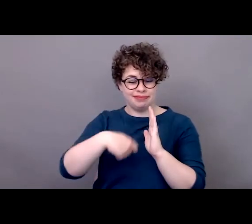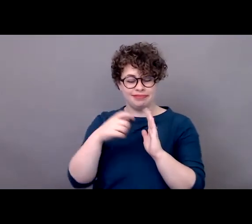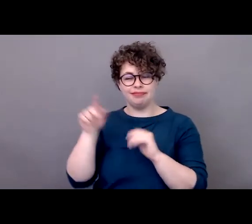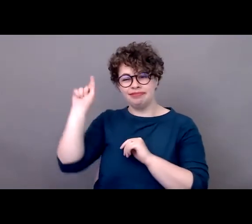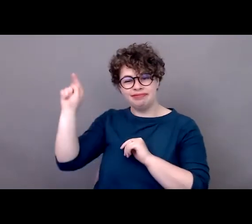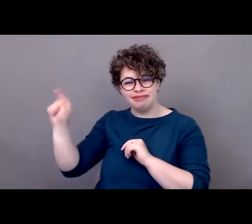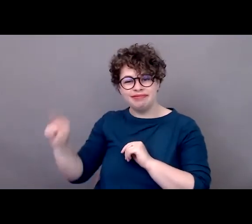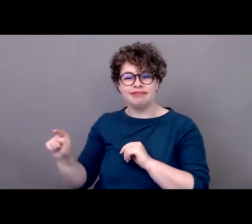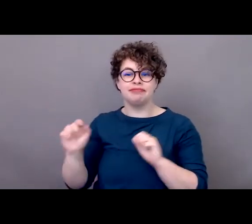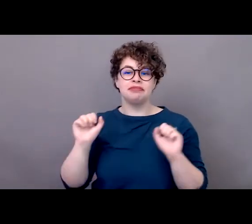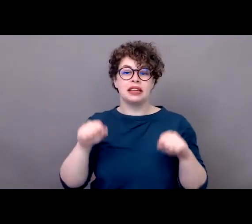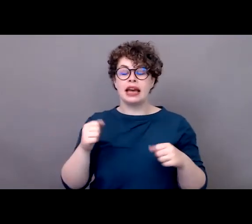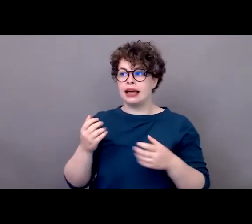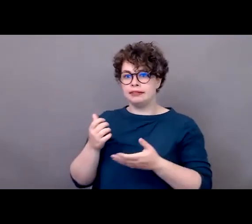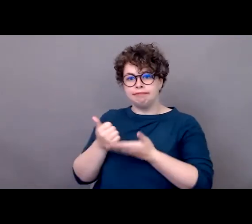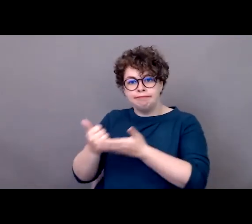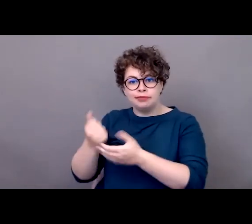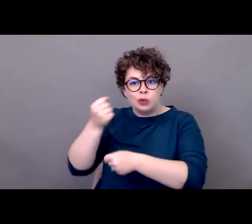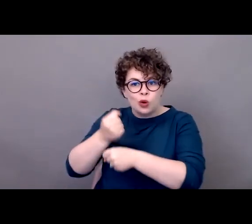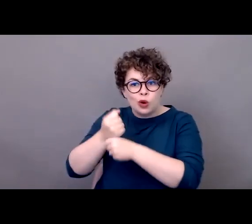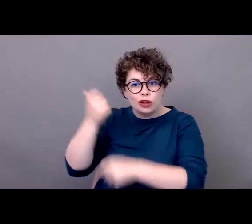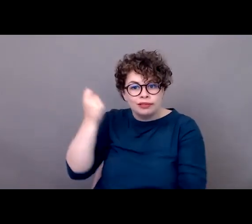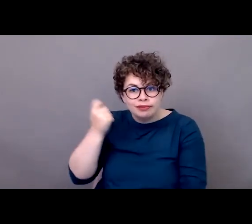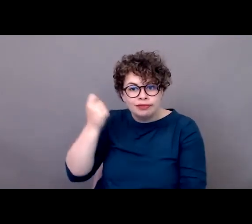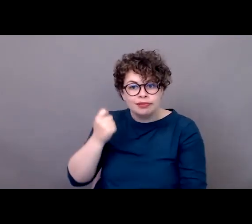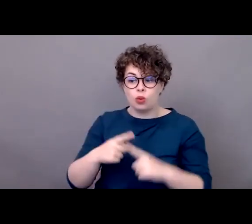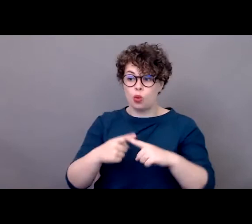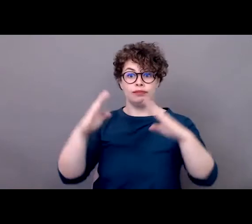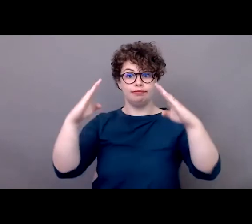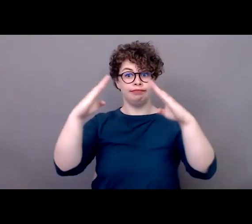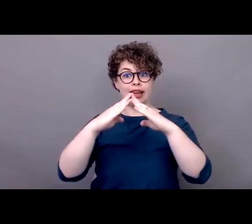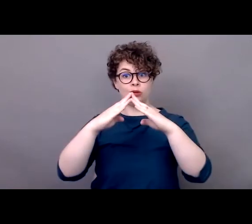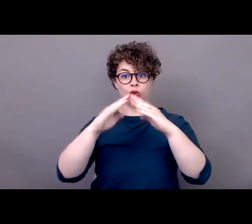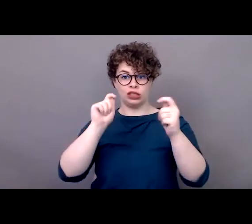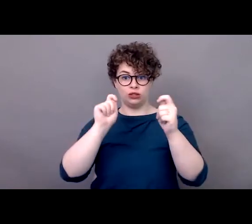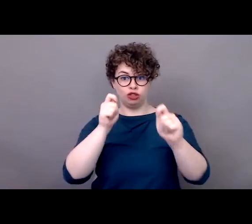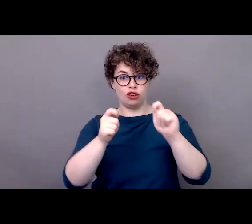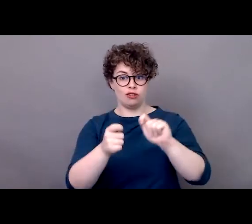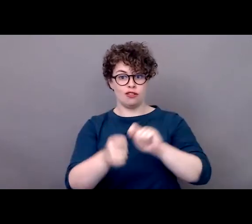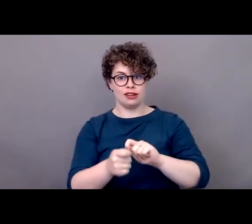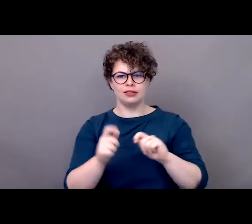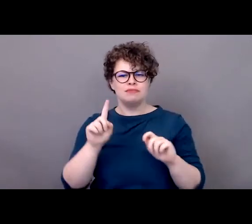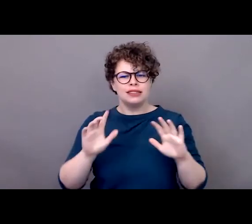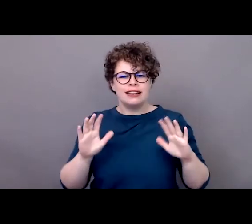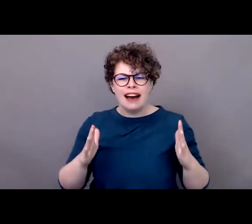livelihood support or adaptations to houses, we need data. We need data to plan. We need to